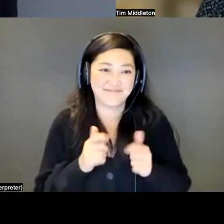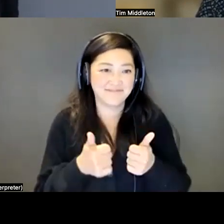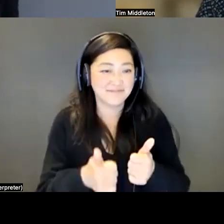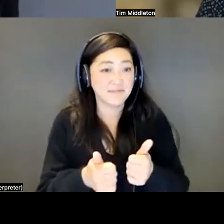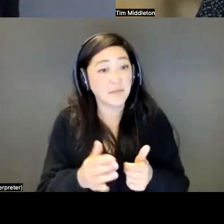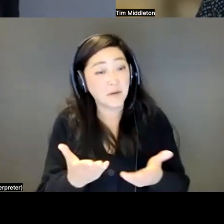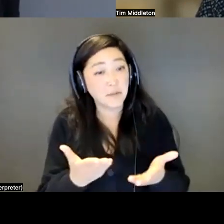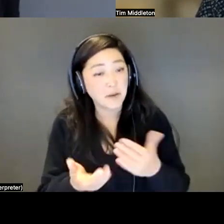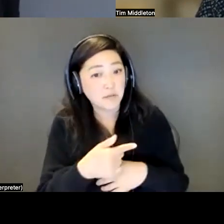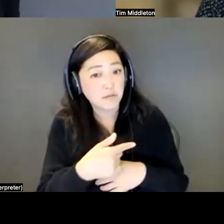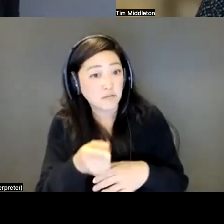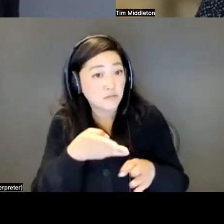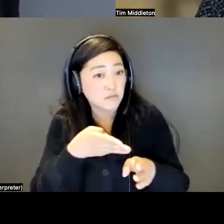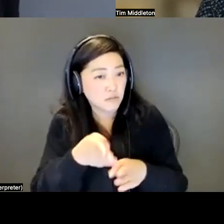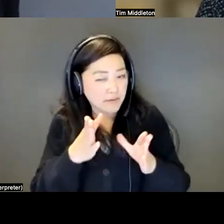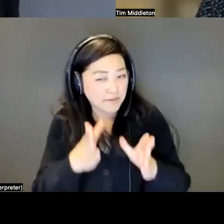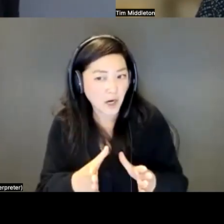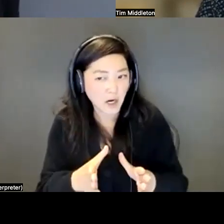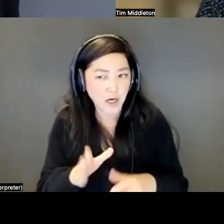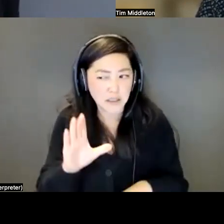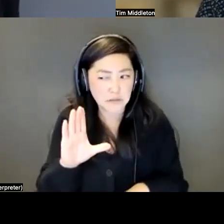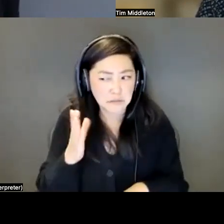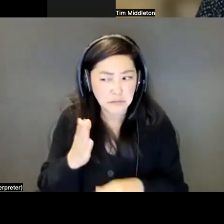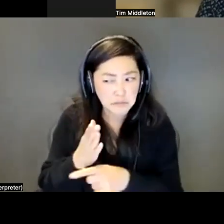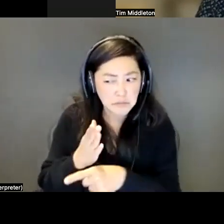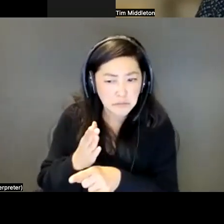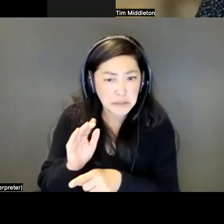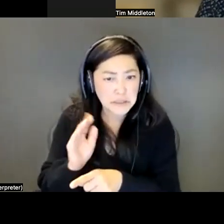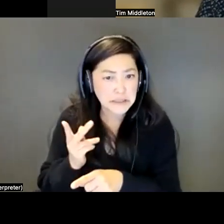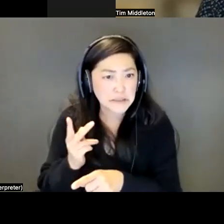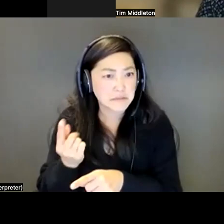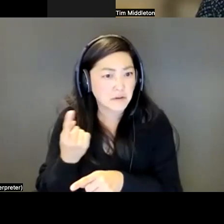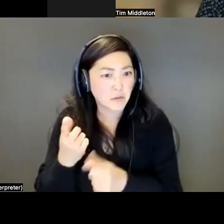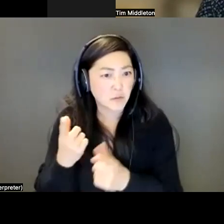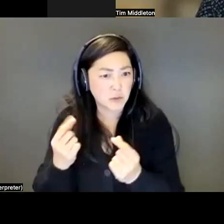you might think some of this stuff looks like somebody did a database, you know,